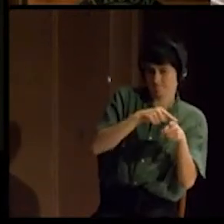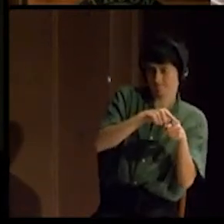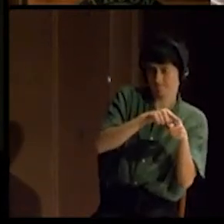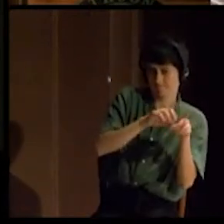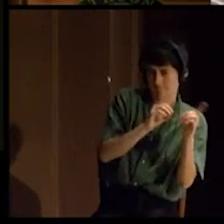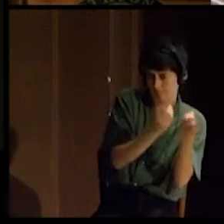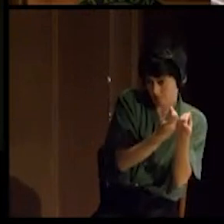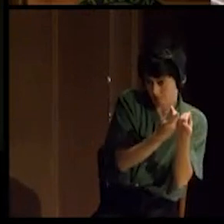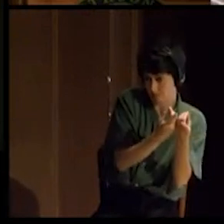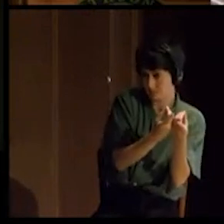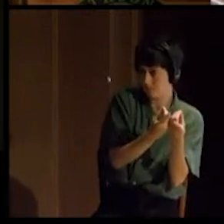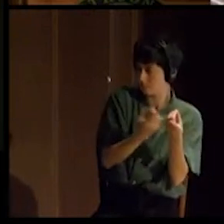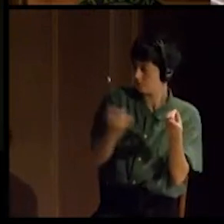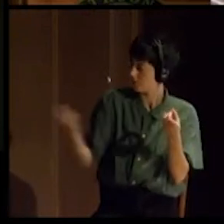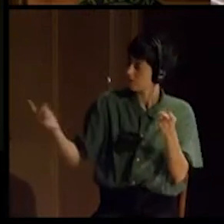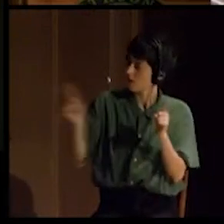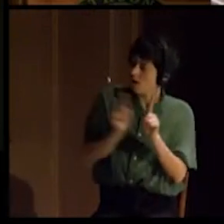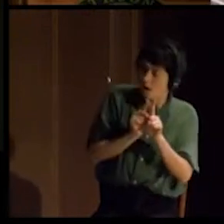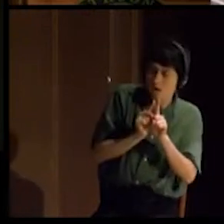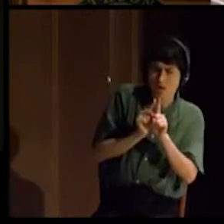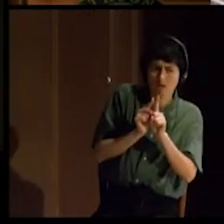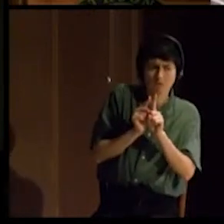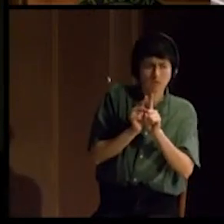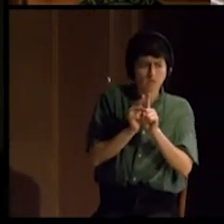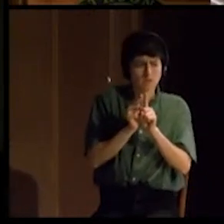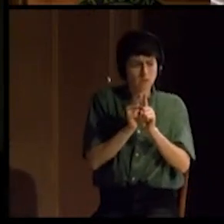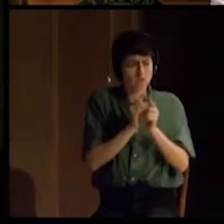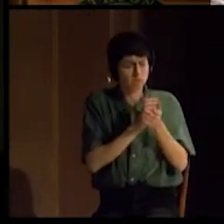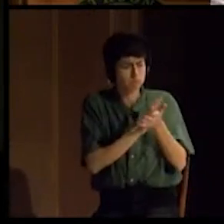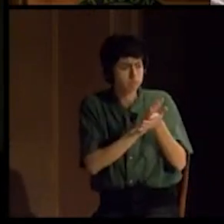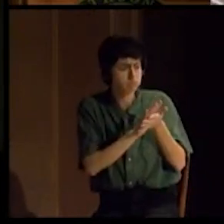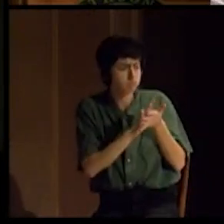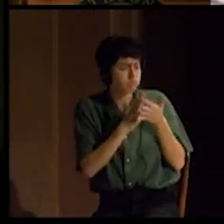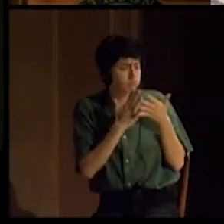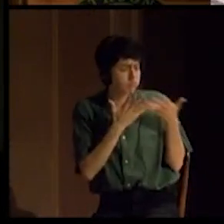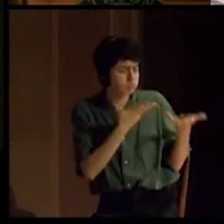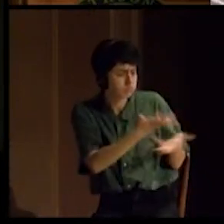and helped me forge this career in biology.